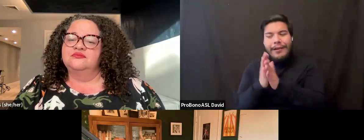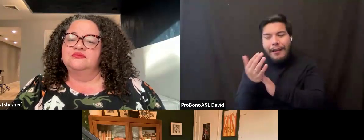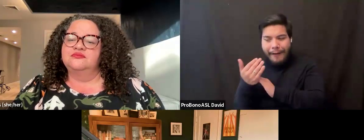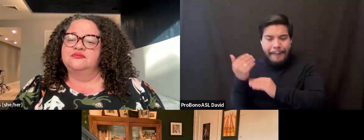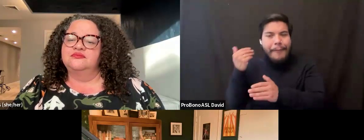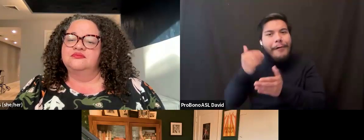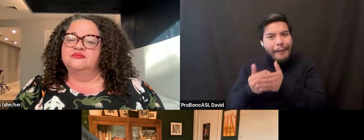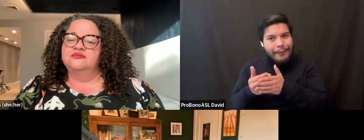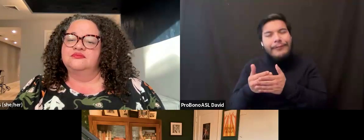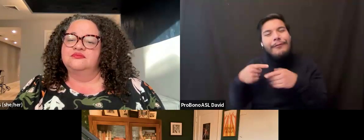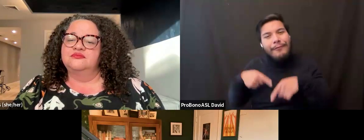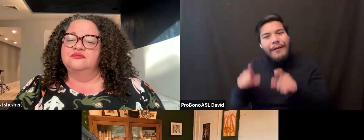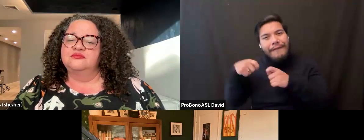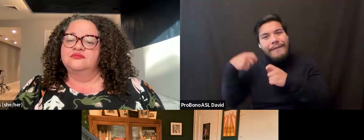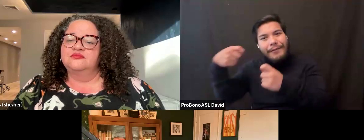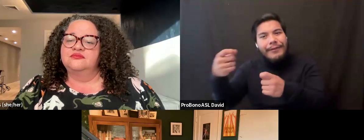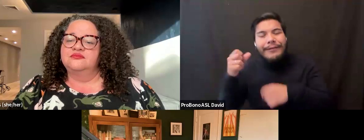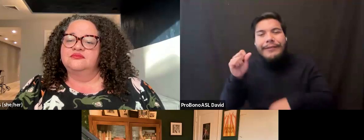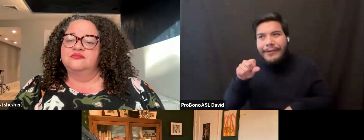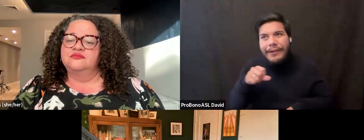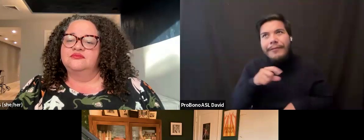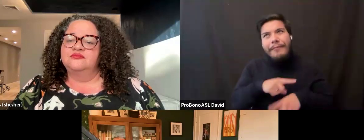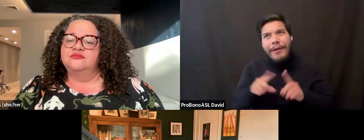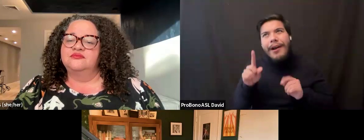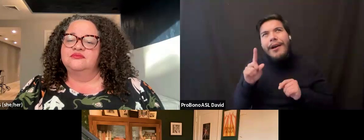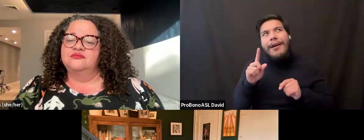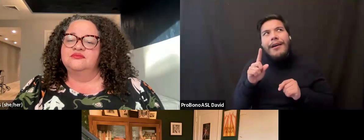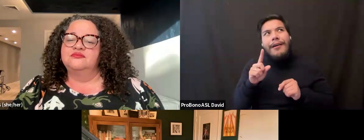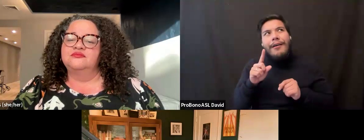but ultimately this was somebody who followed me around with a